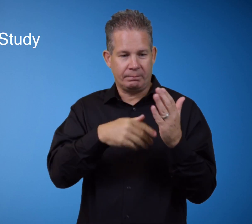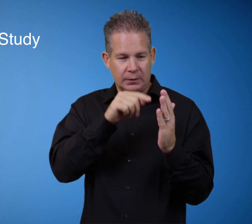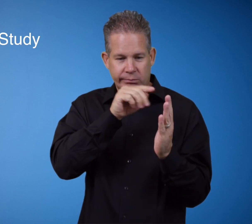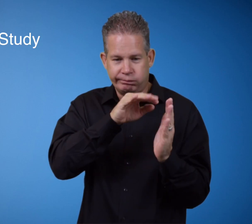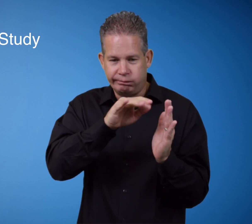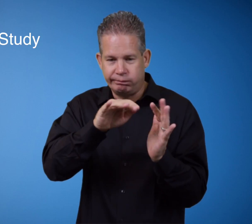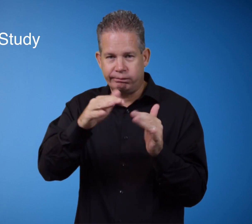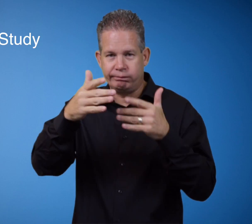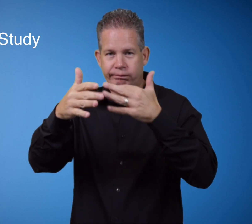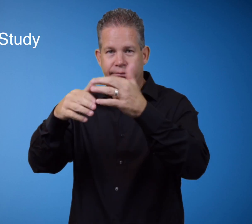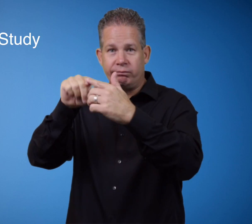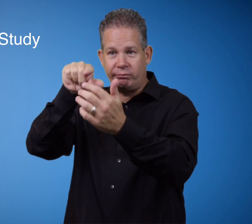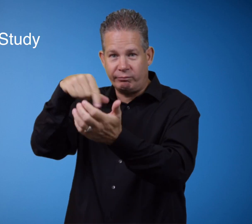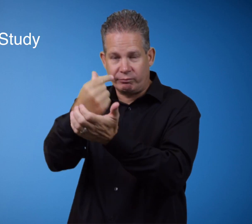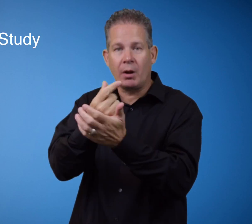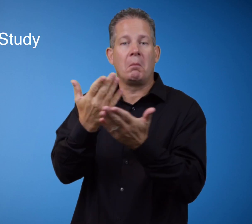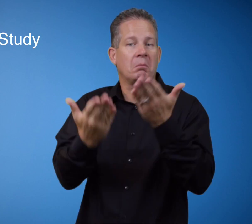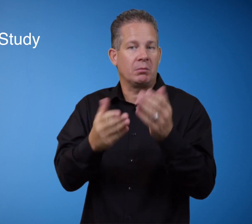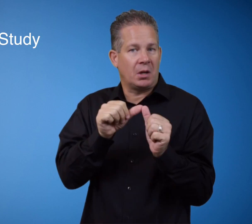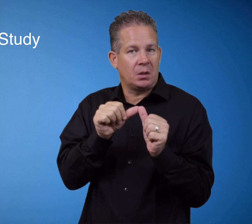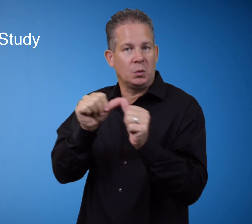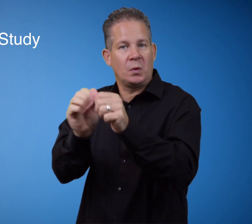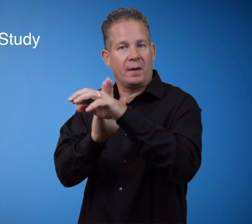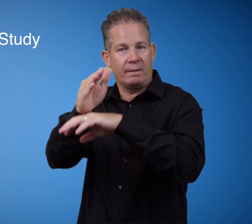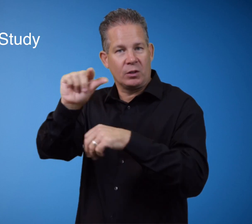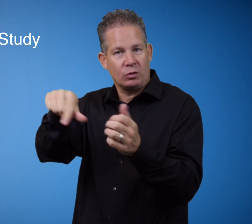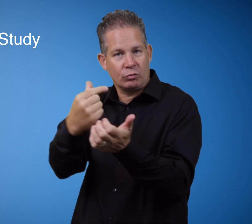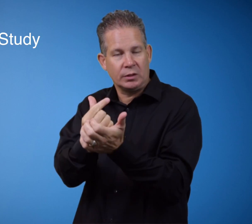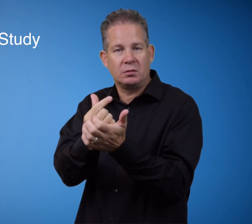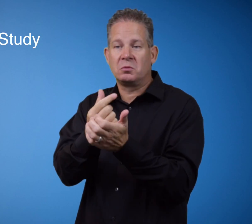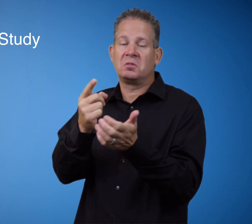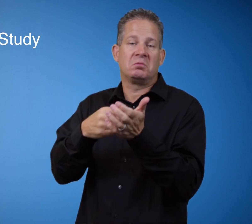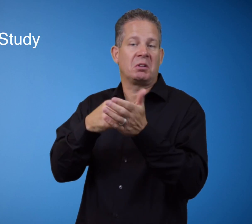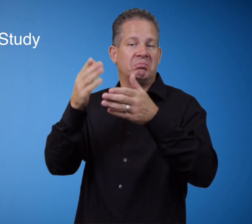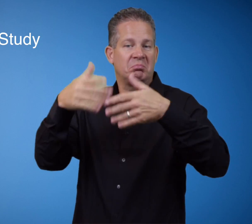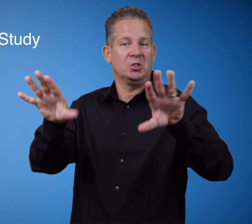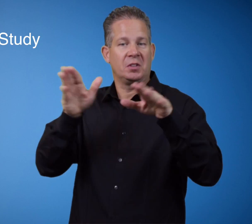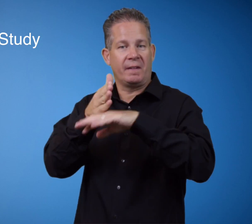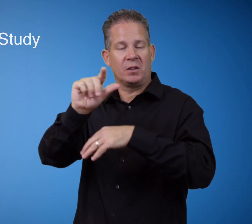that are based inside of their program. This can go into graduation or until after graduation.